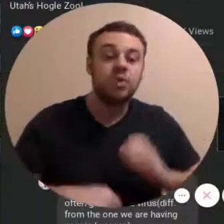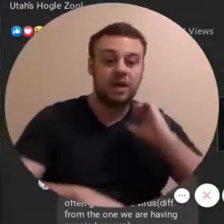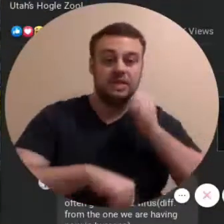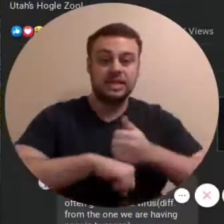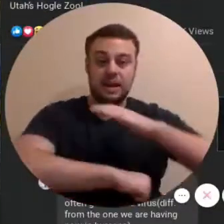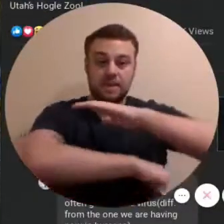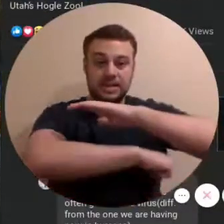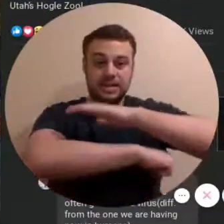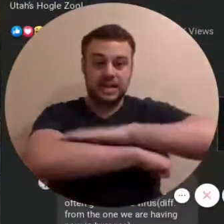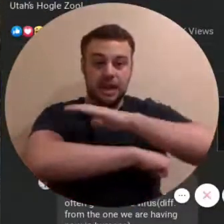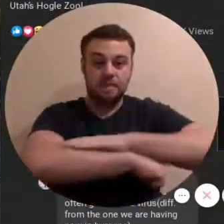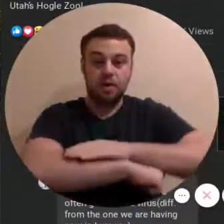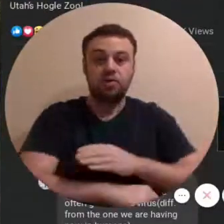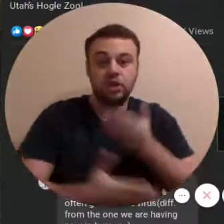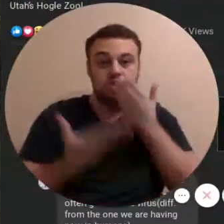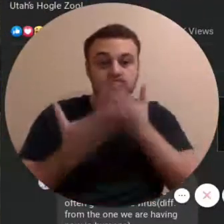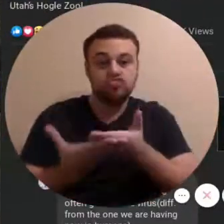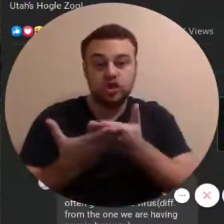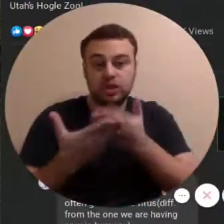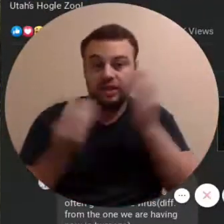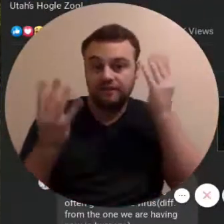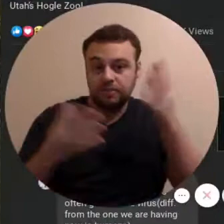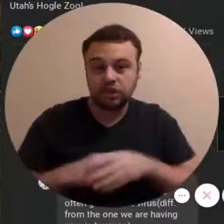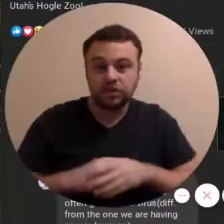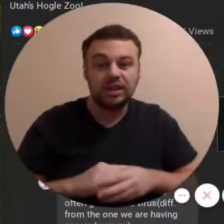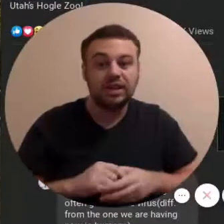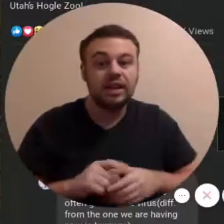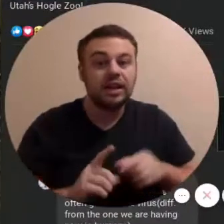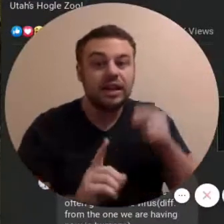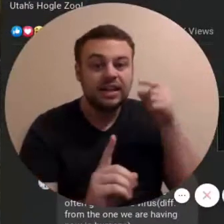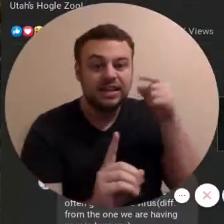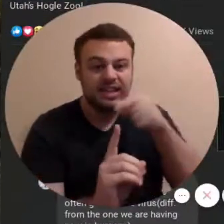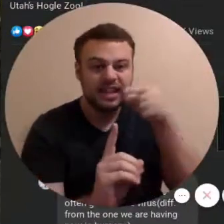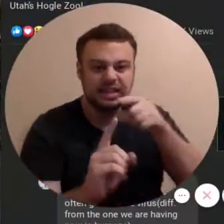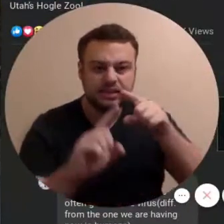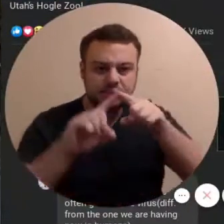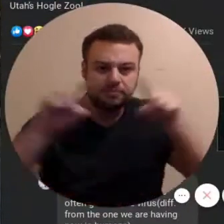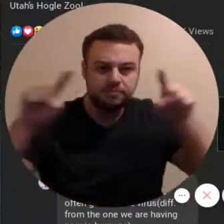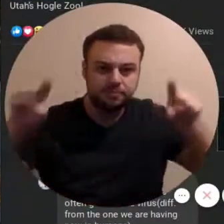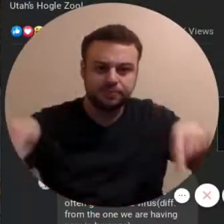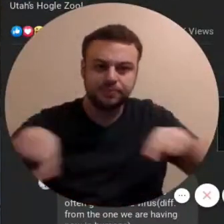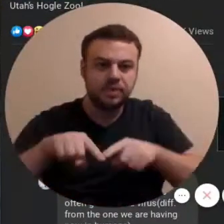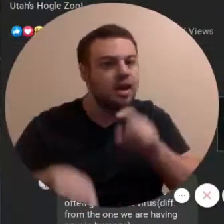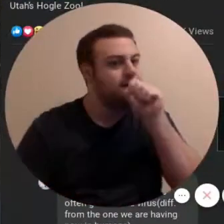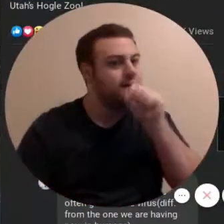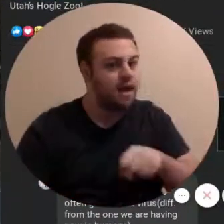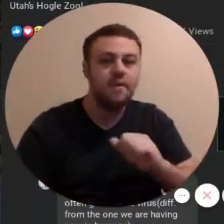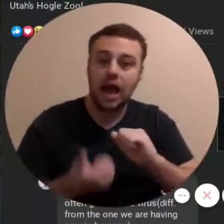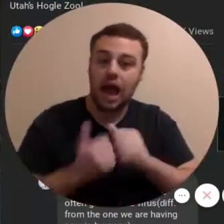I love this right here. "How to observe wildlife from a safe distance". Those of